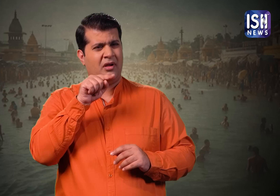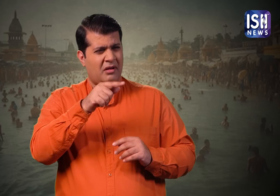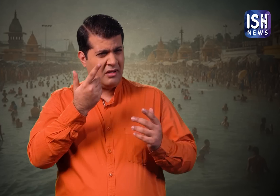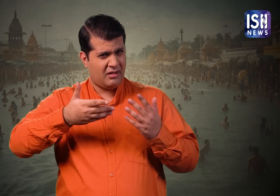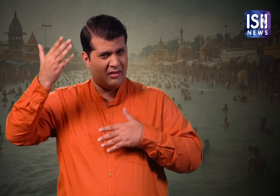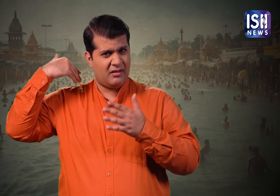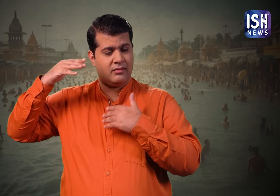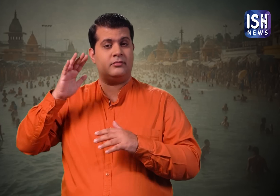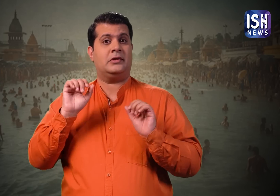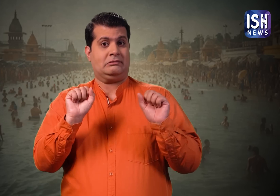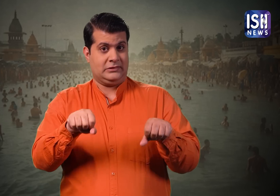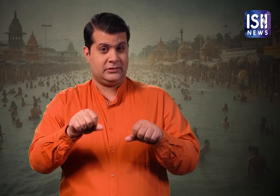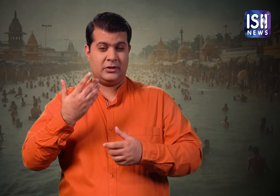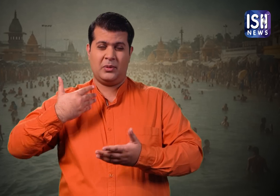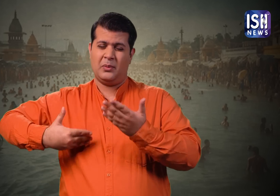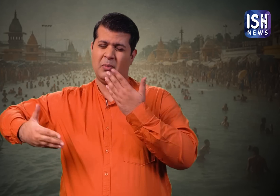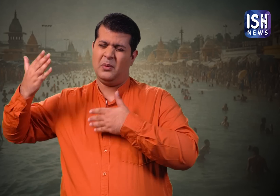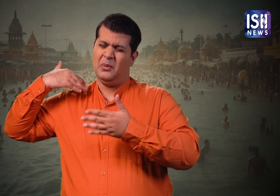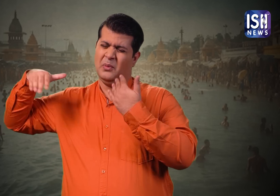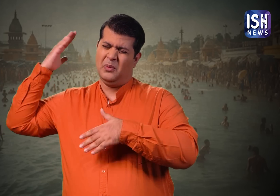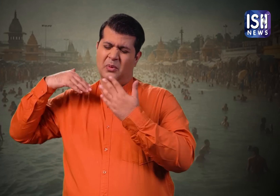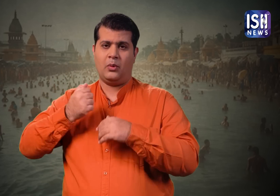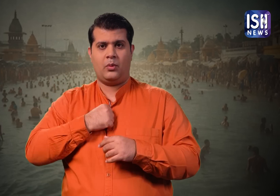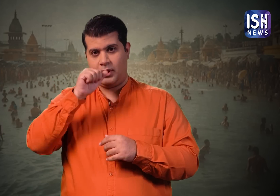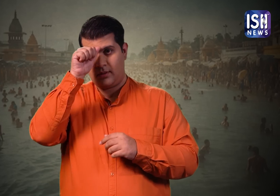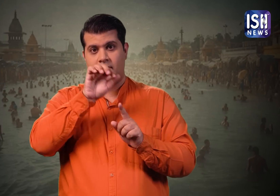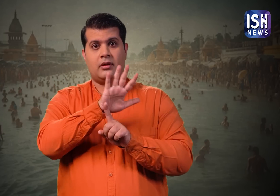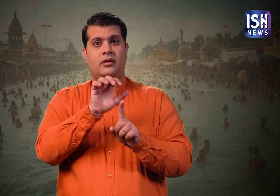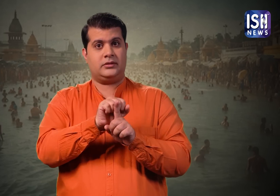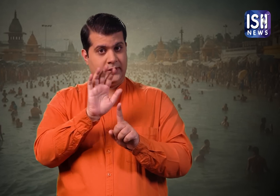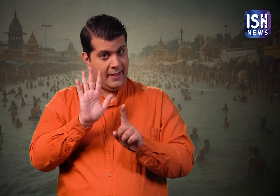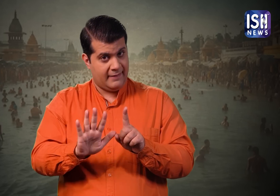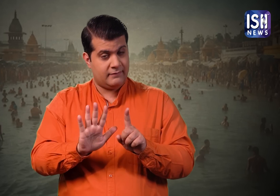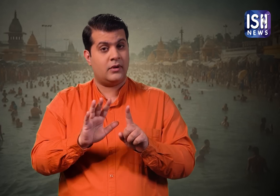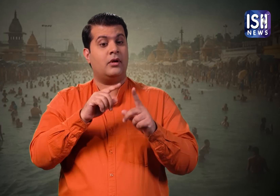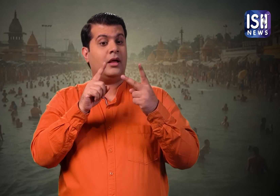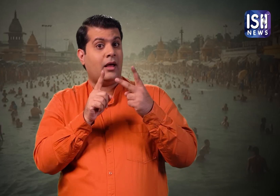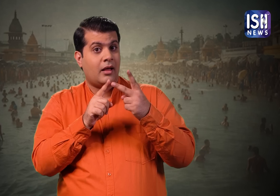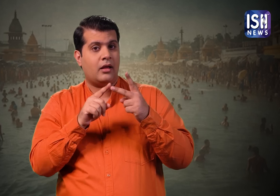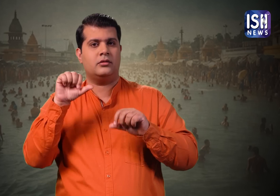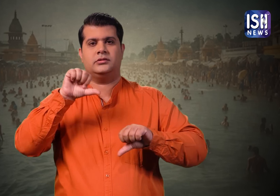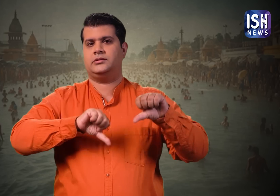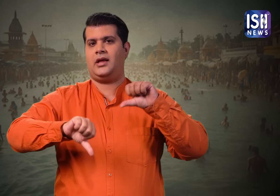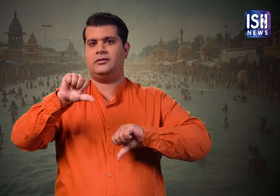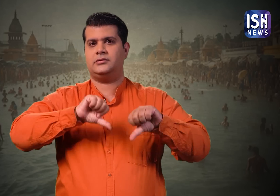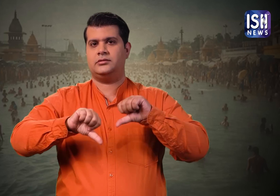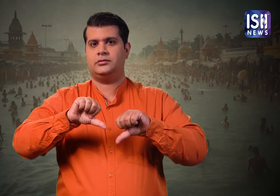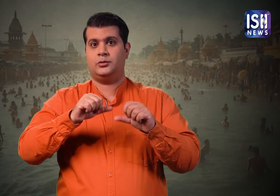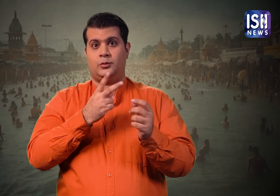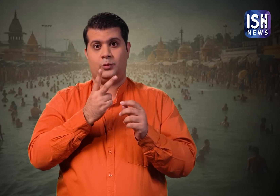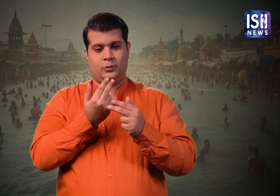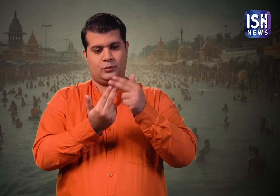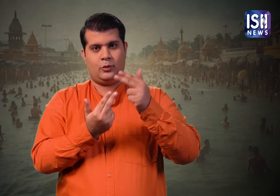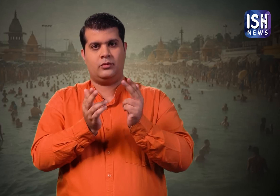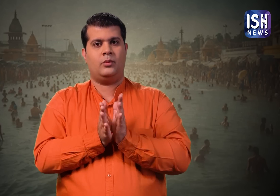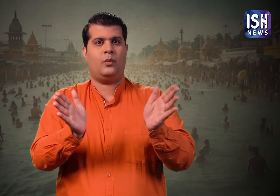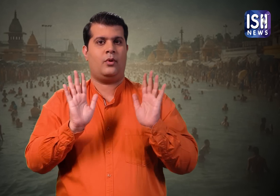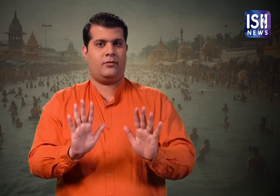Is there some history related to it? Yes! It has an ancient story and is also related to science.